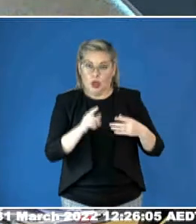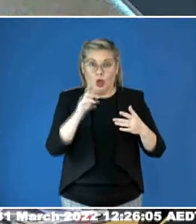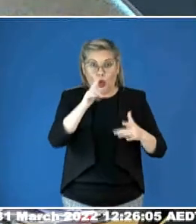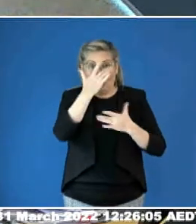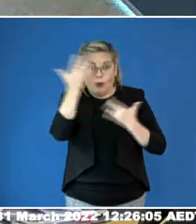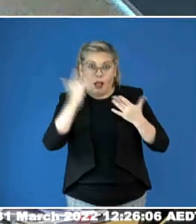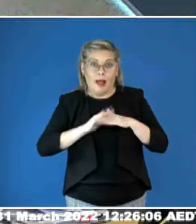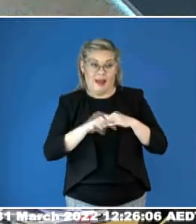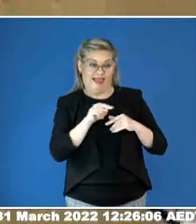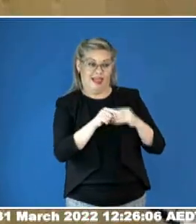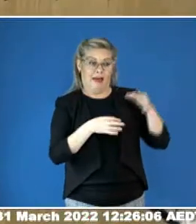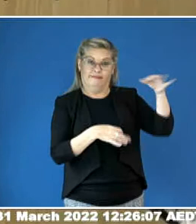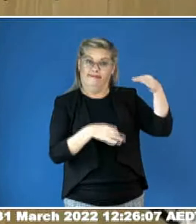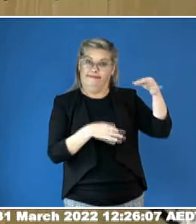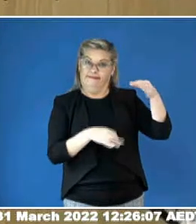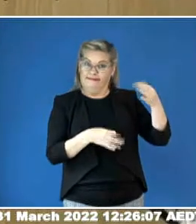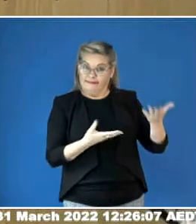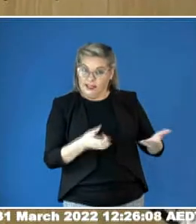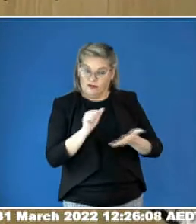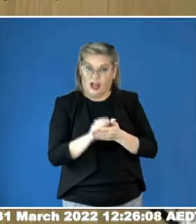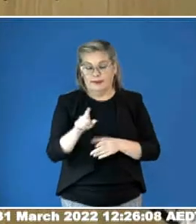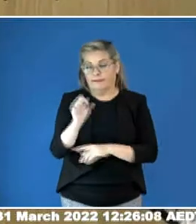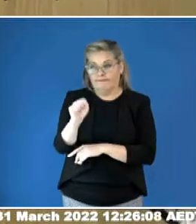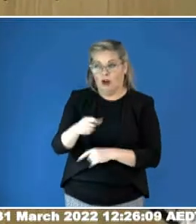When we were preparing my statement.